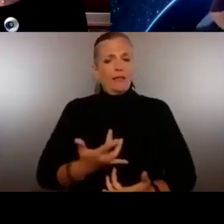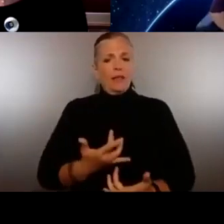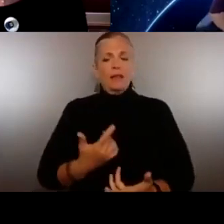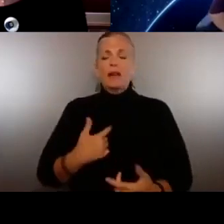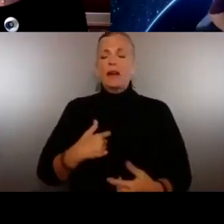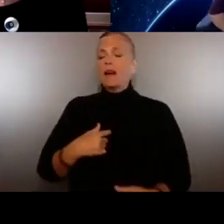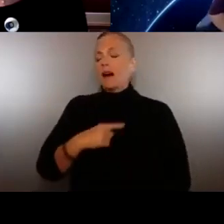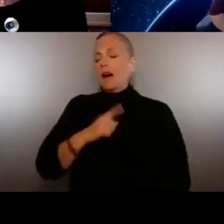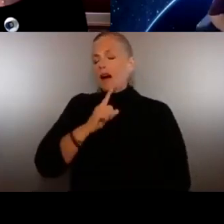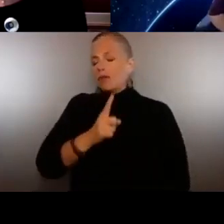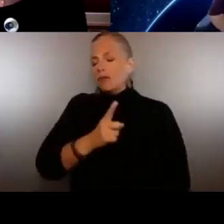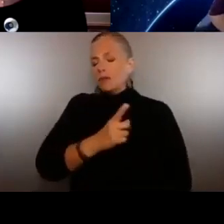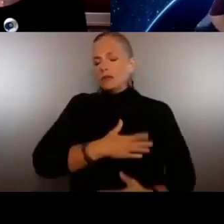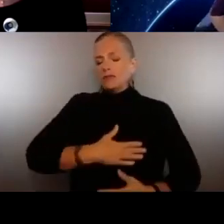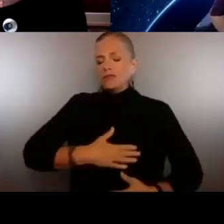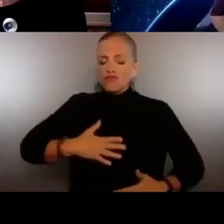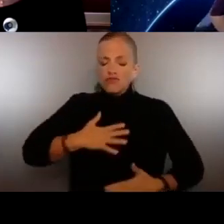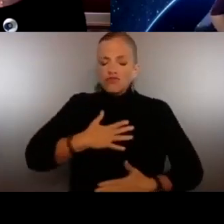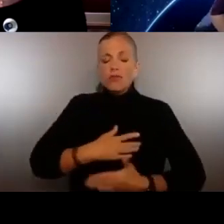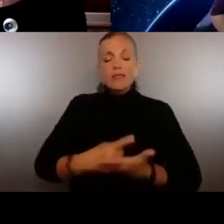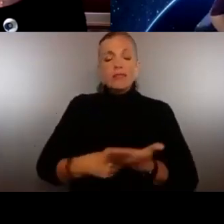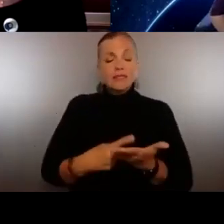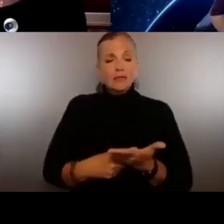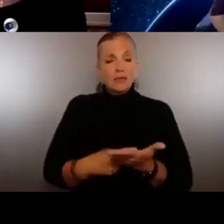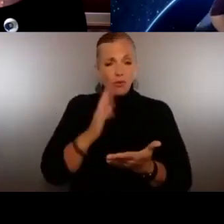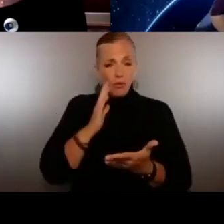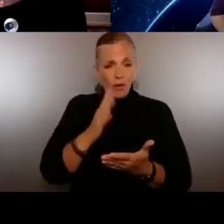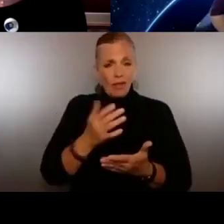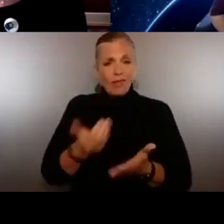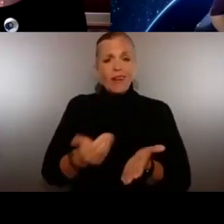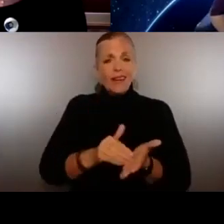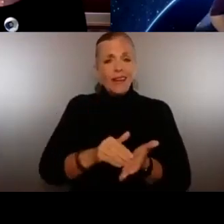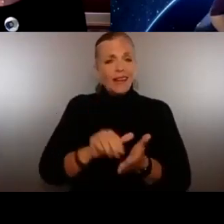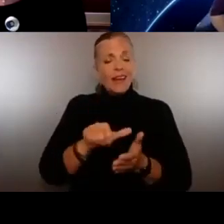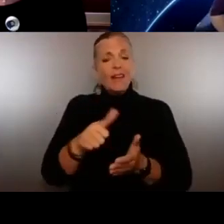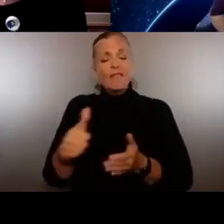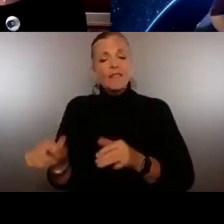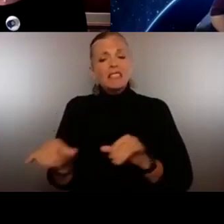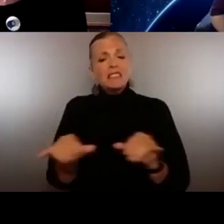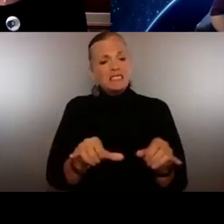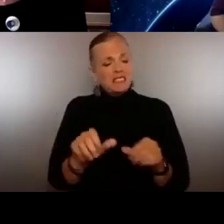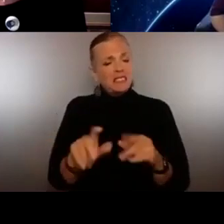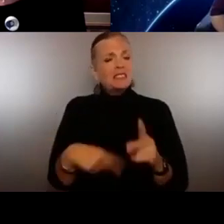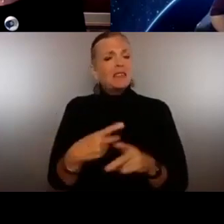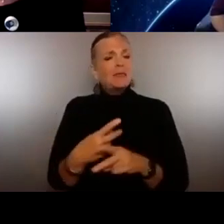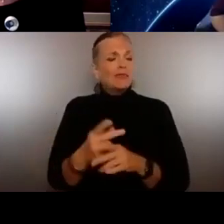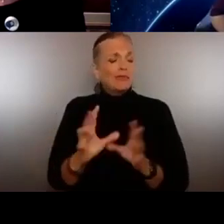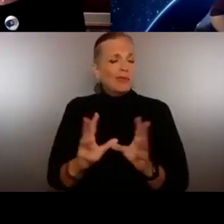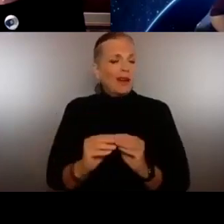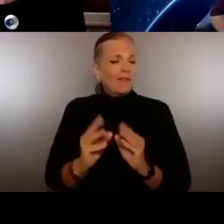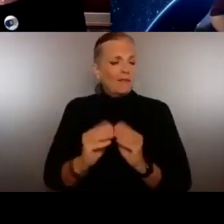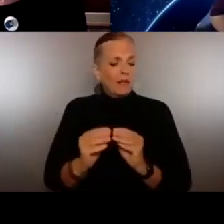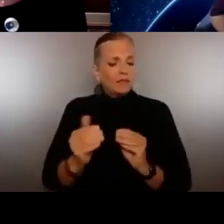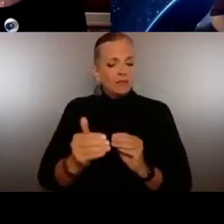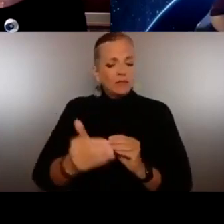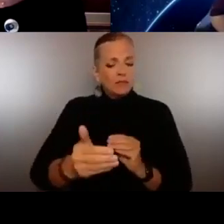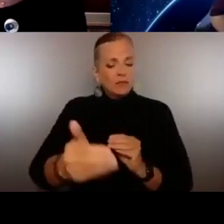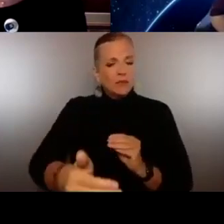We are planning similar events in the future, to give our community similar opportunities to engage with other prominent people who